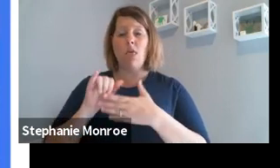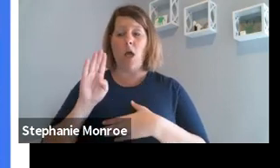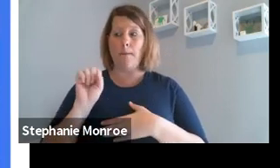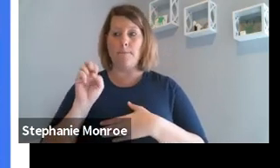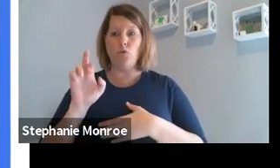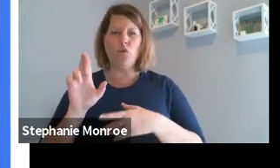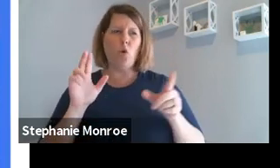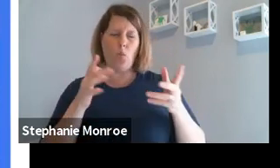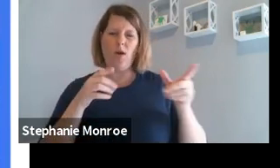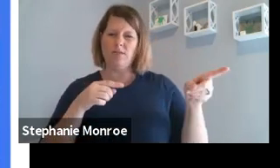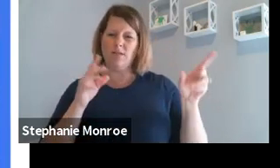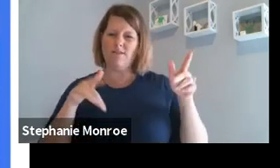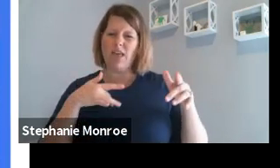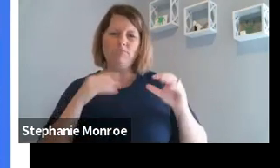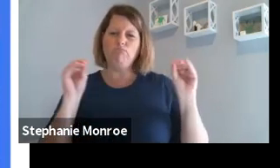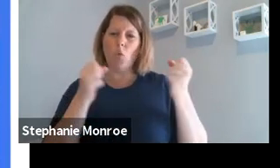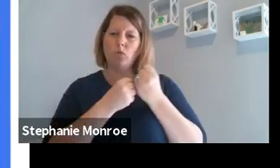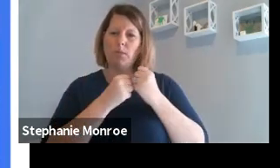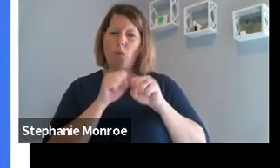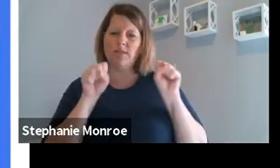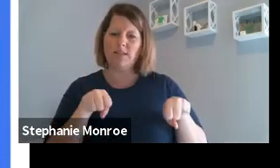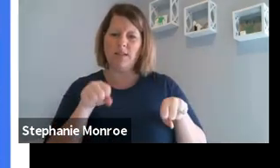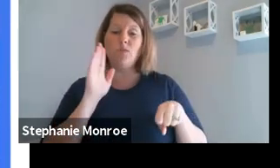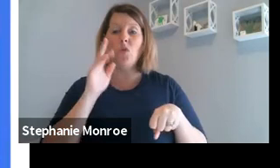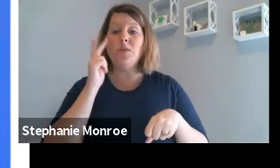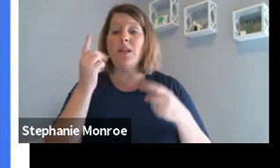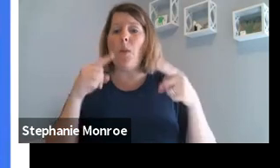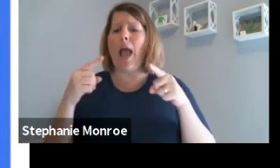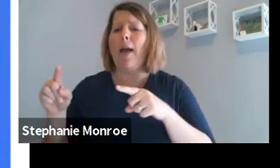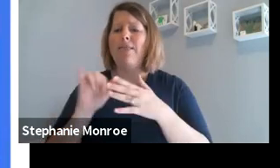One of the things that you will see occurring very often in this type of relationship, is that batterers